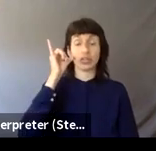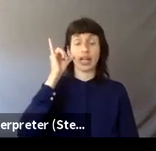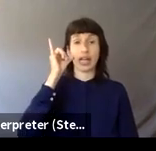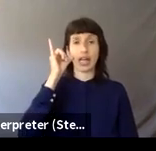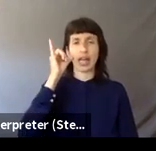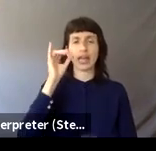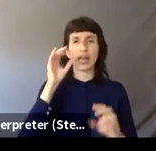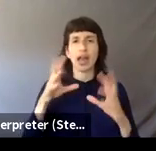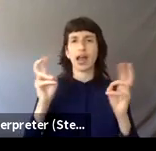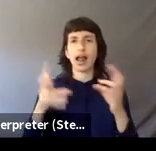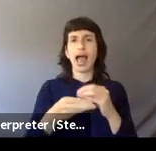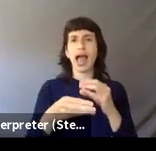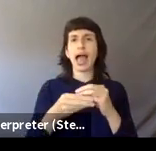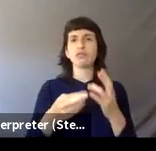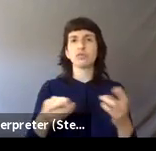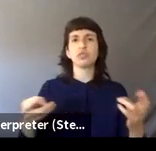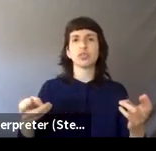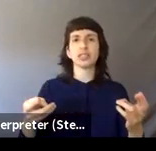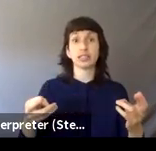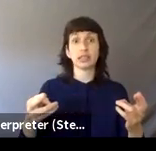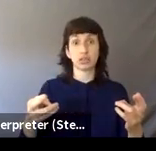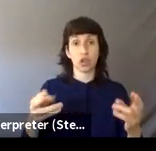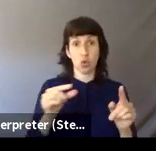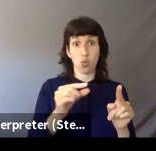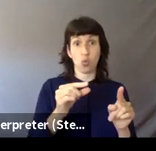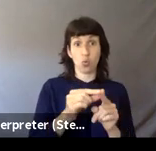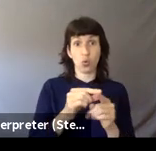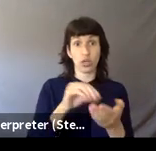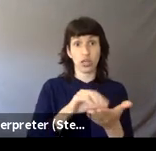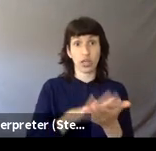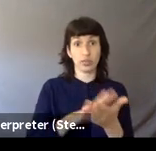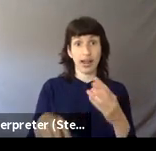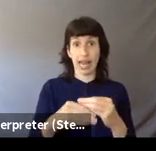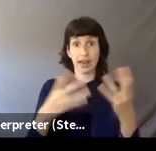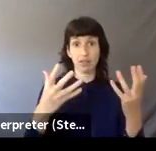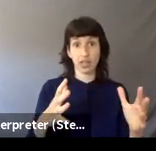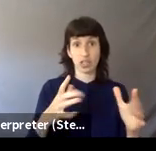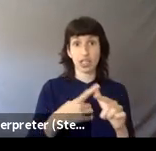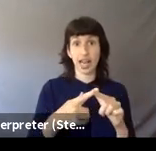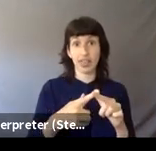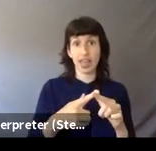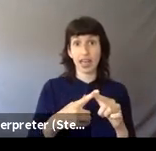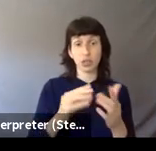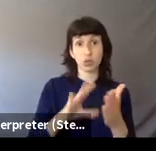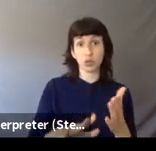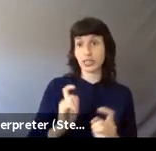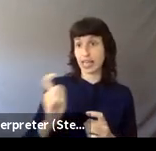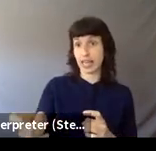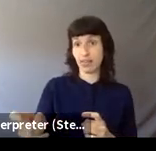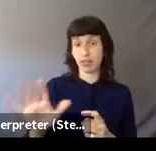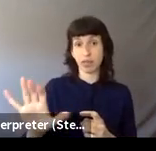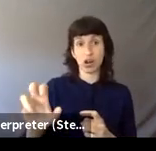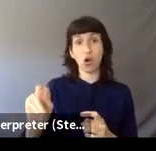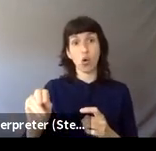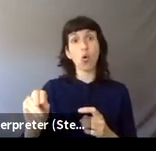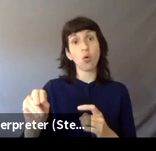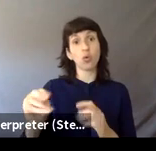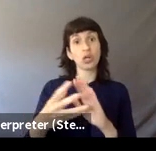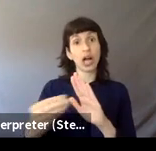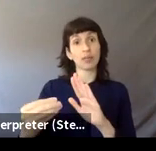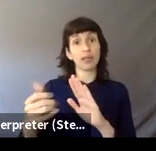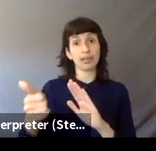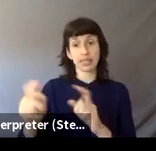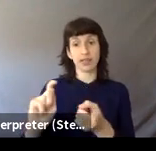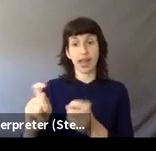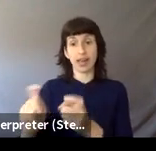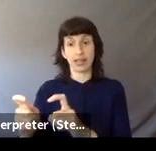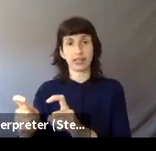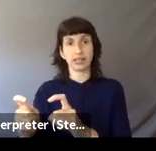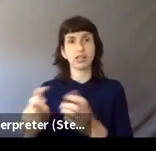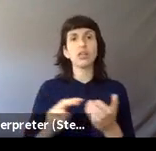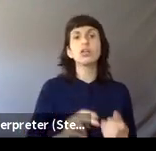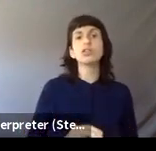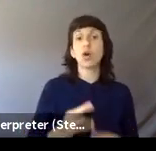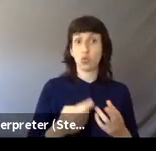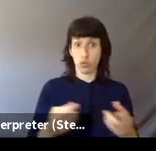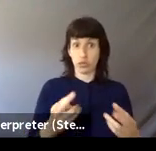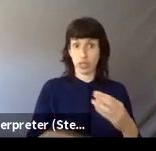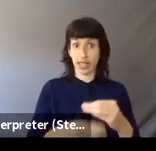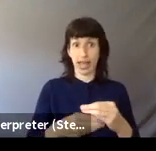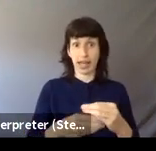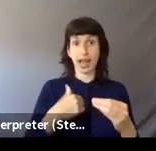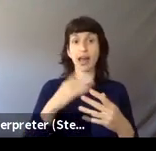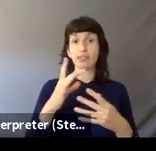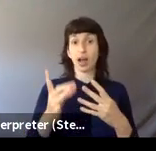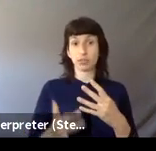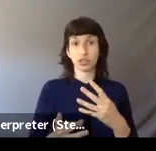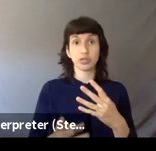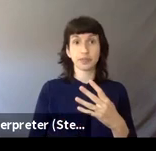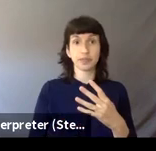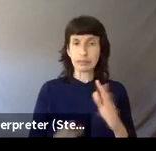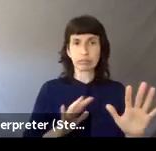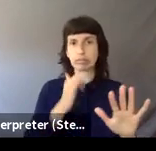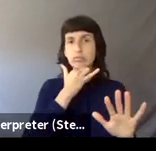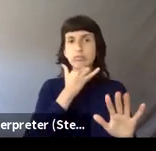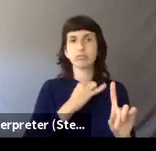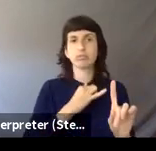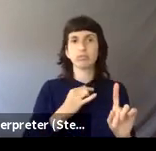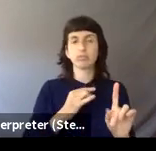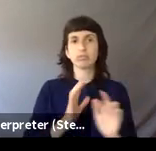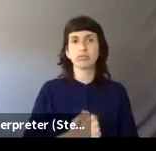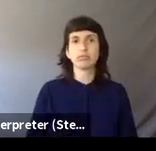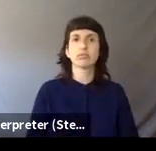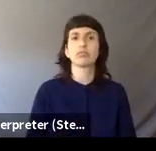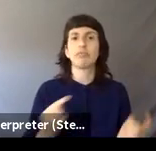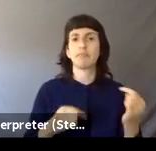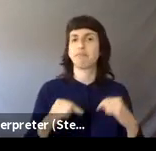Then within assignments, if you look at the... let's just own than getting to know you. I'm going to edit this assignment. Just want to show you there's the ability when you're creating